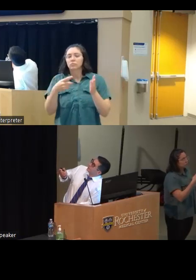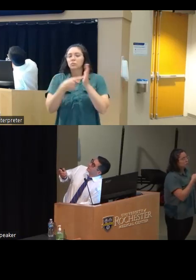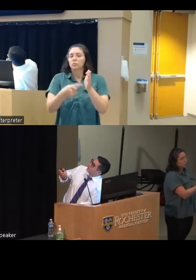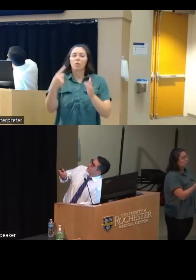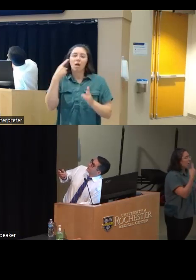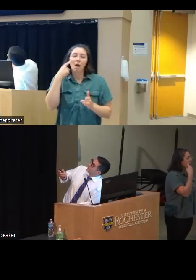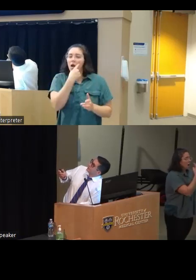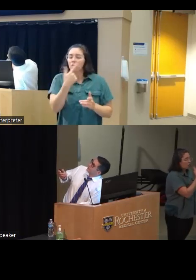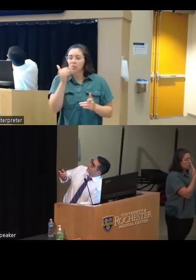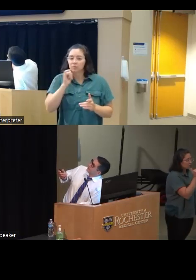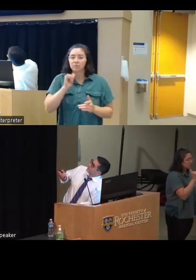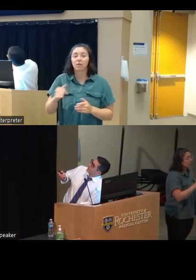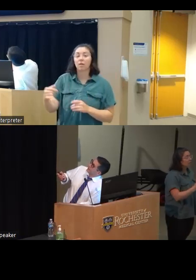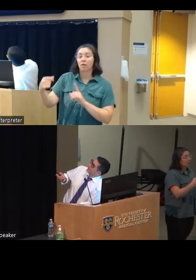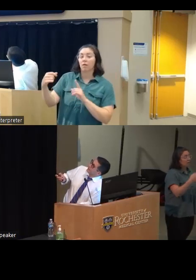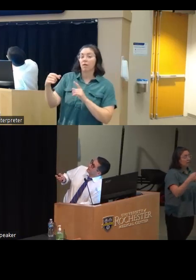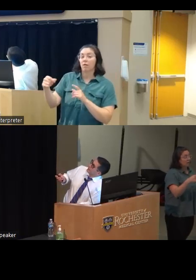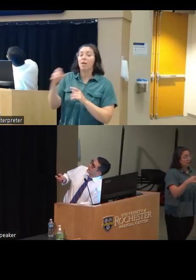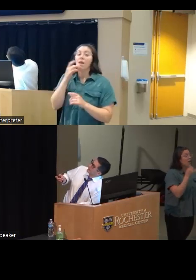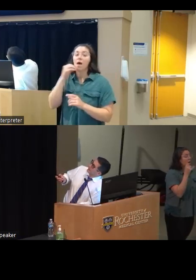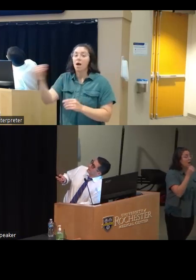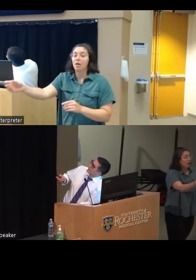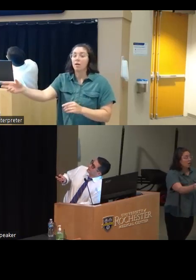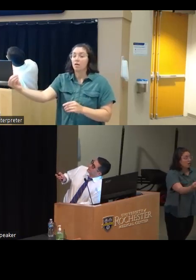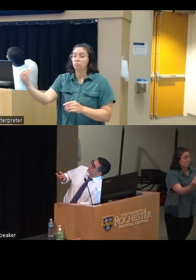like right so this is where light would come down this way hit the back of the eye this is